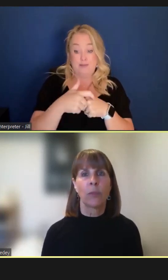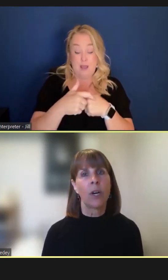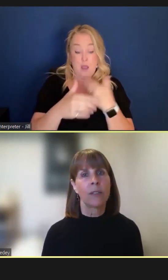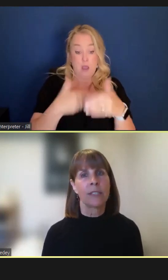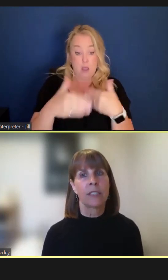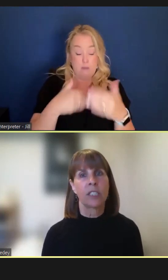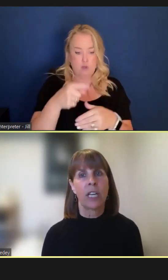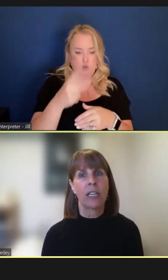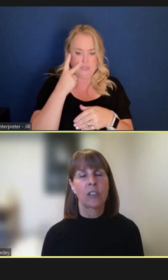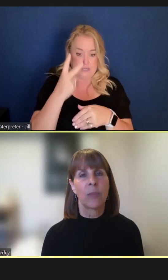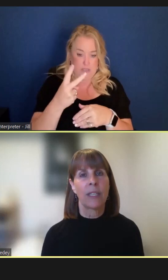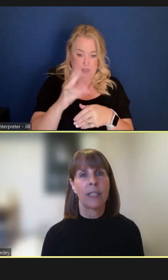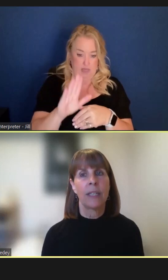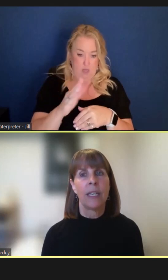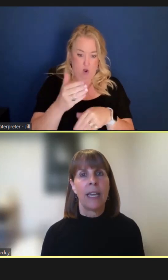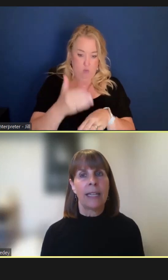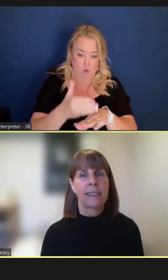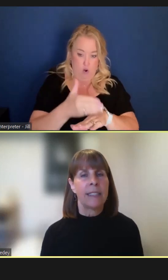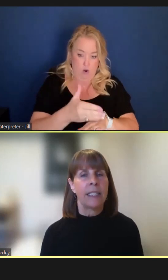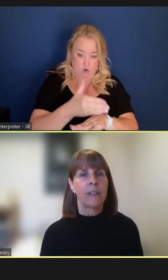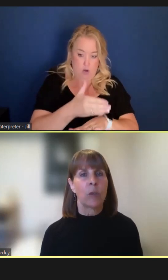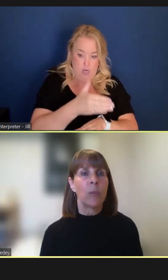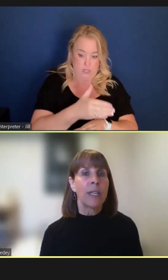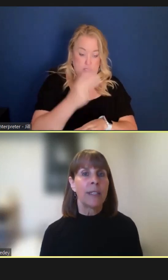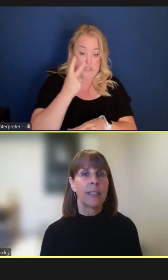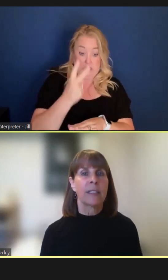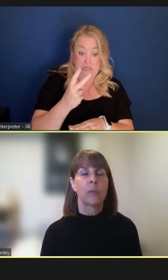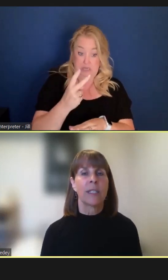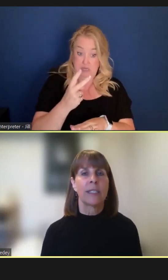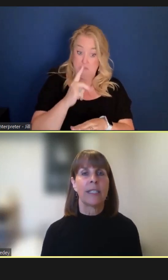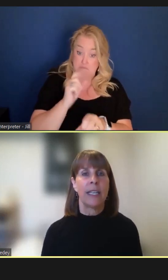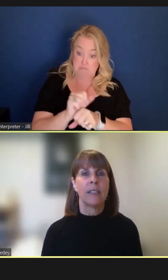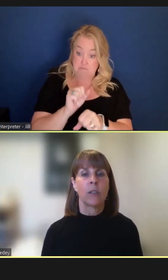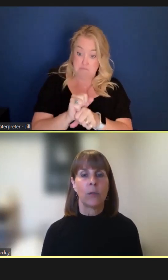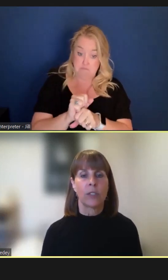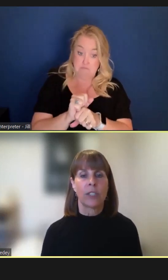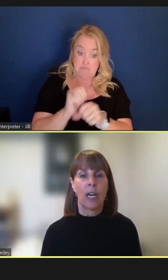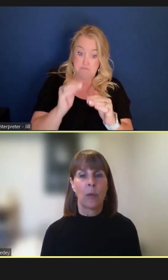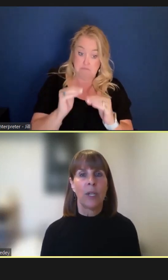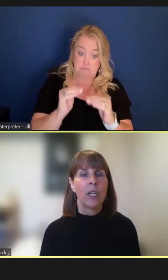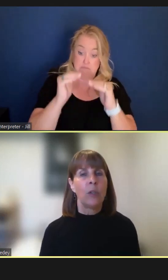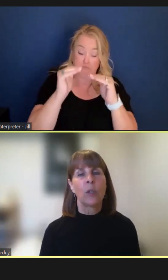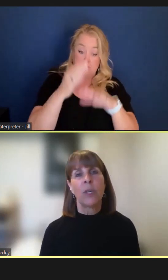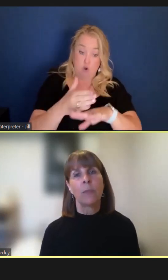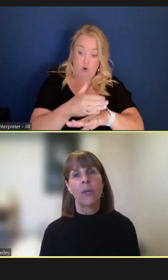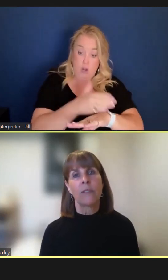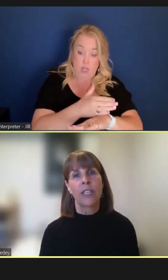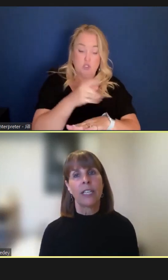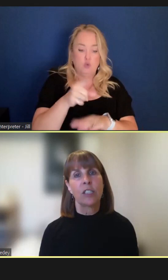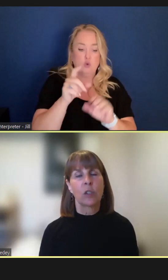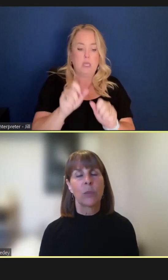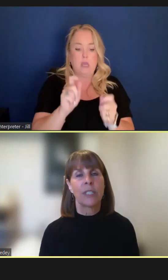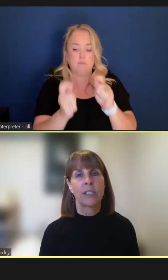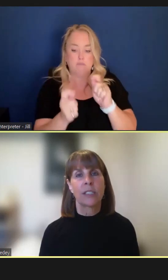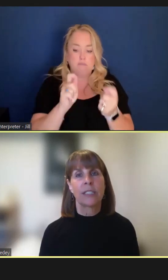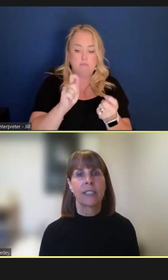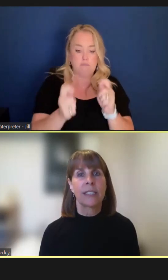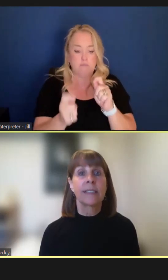progress that a child's making and seeing if they're making the expected gains over time you can make modifications potentially to things like